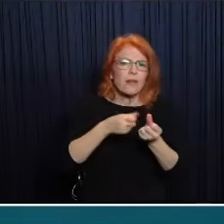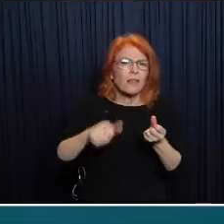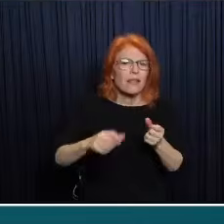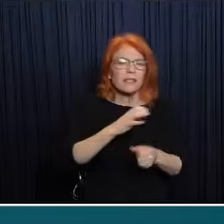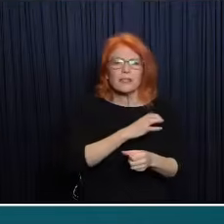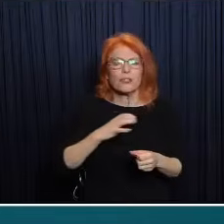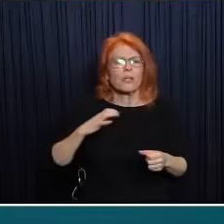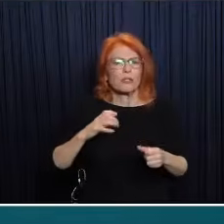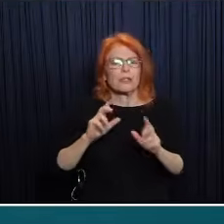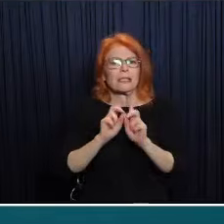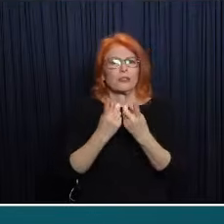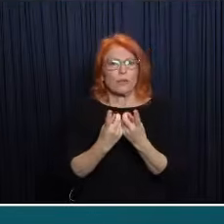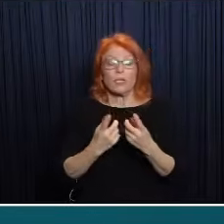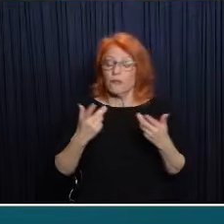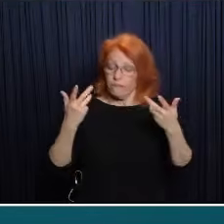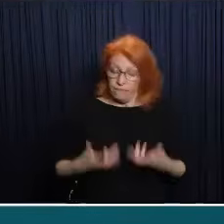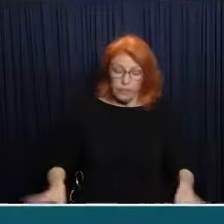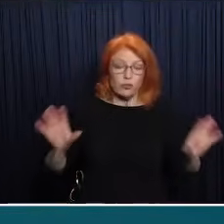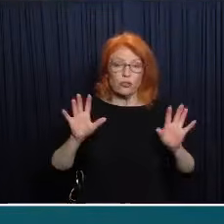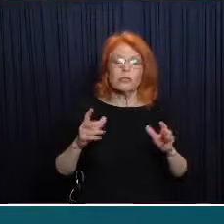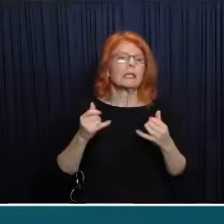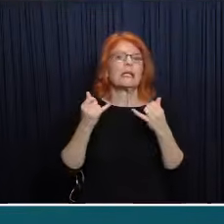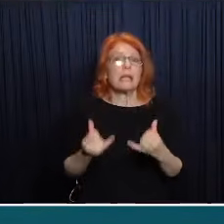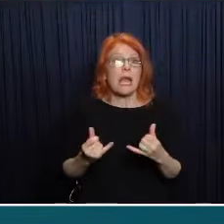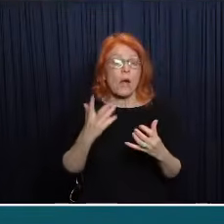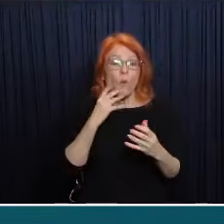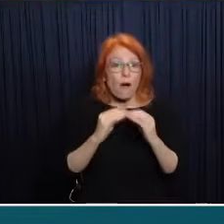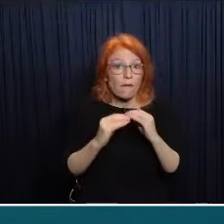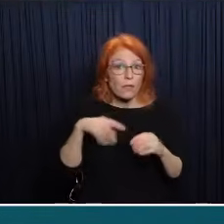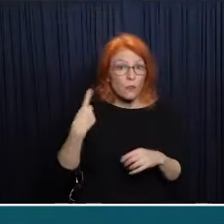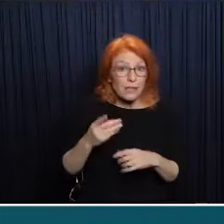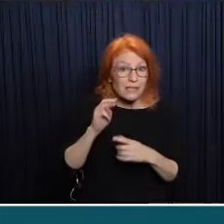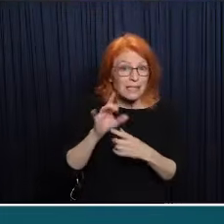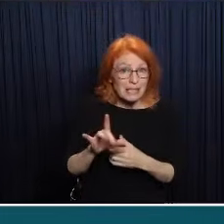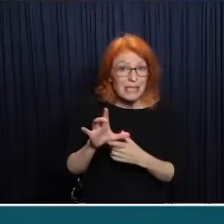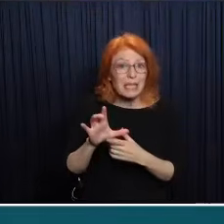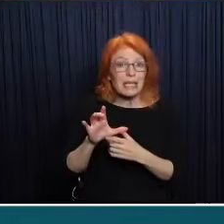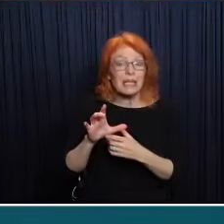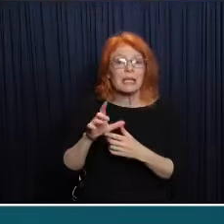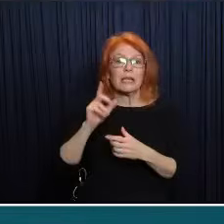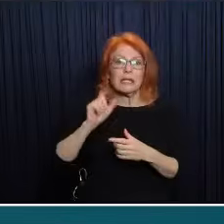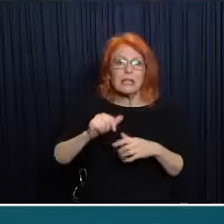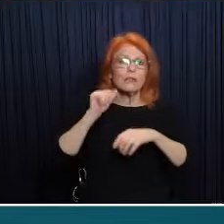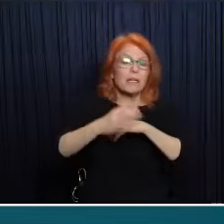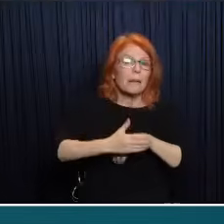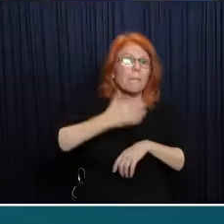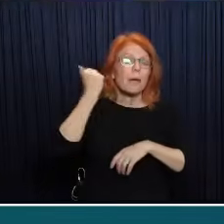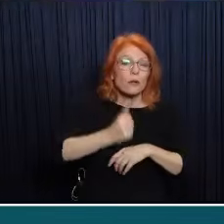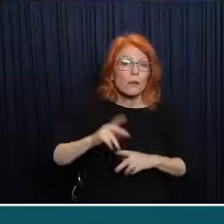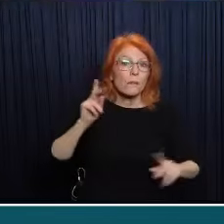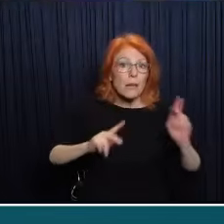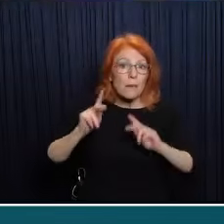RACE? WE NEED YOU, YOU ARE A CONSERVATIVE FIGHTER AND WE NEED TO YOU TO CHAMPION THIS